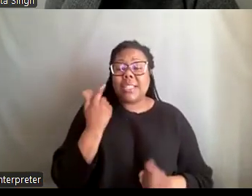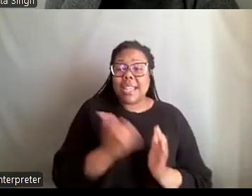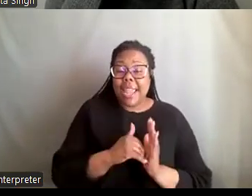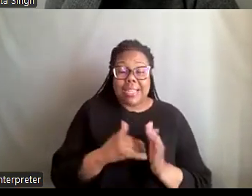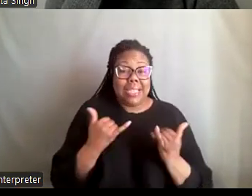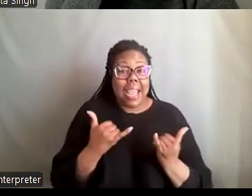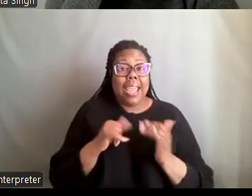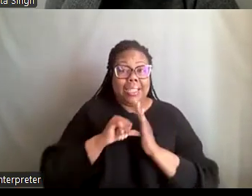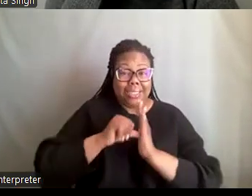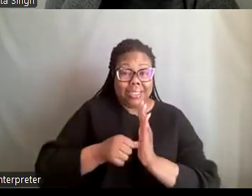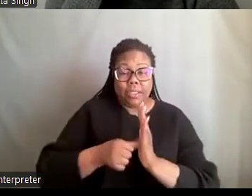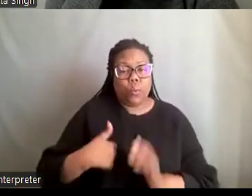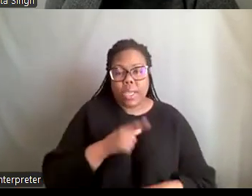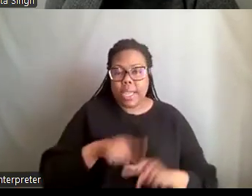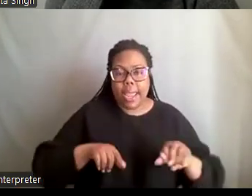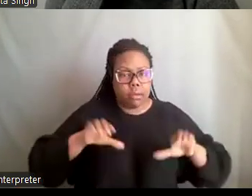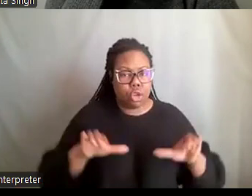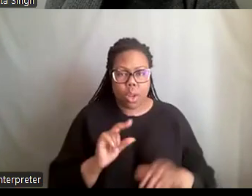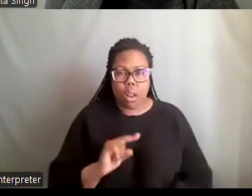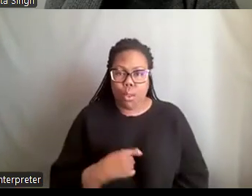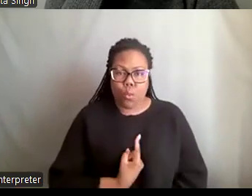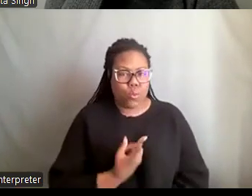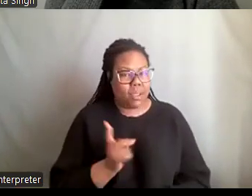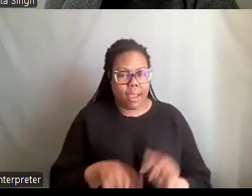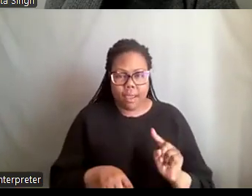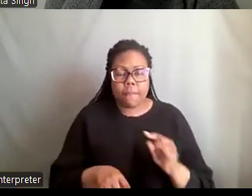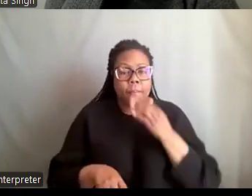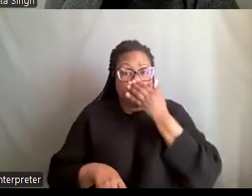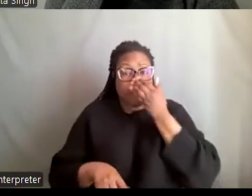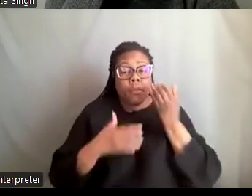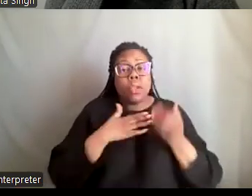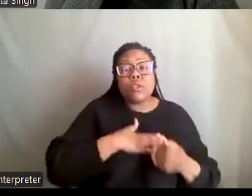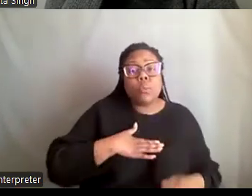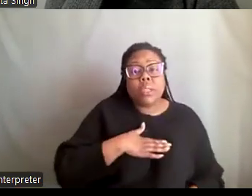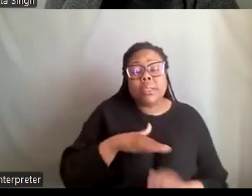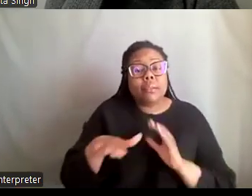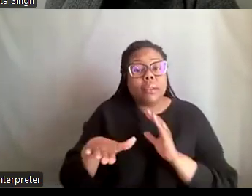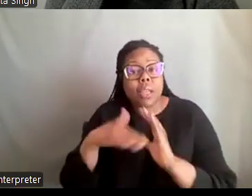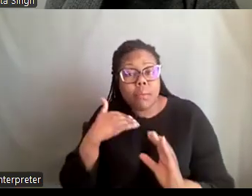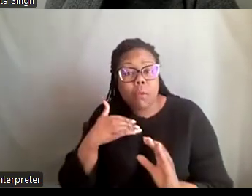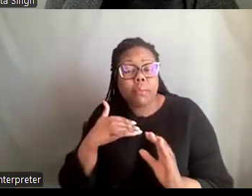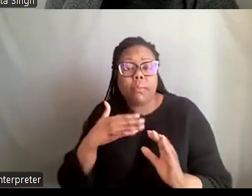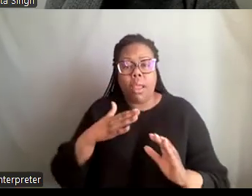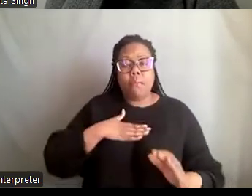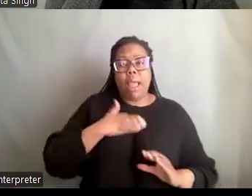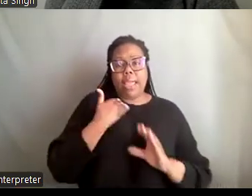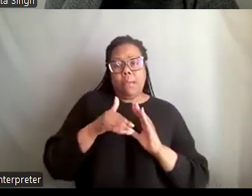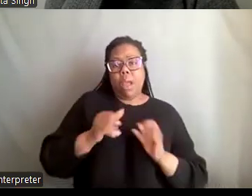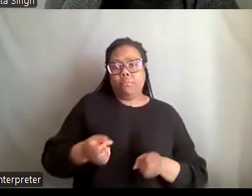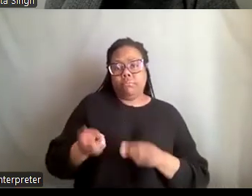each other to do that because we heard over and over today, we can't do it alone. So please feel free to email me